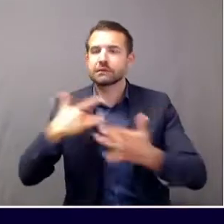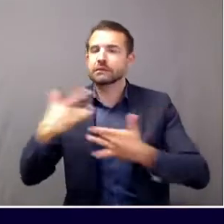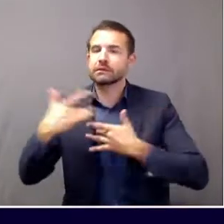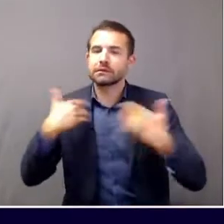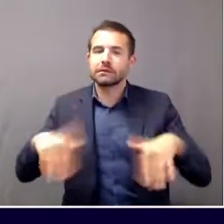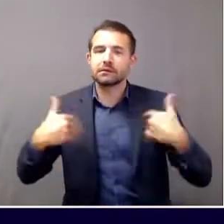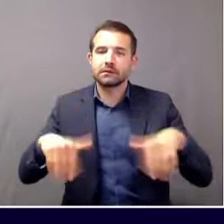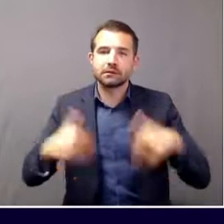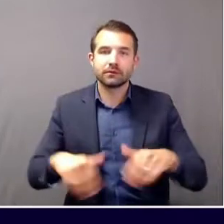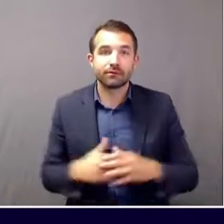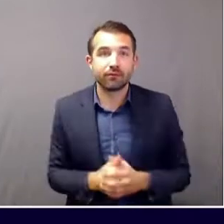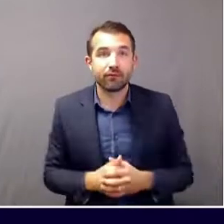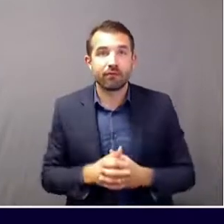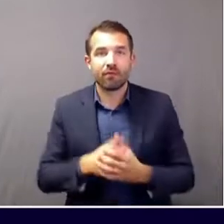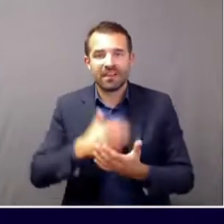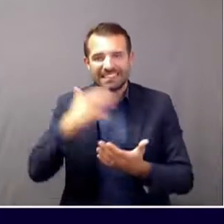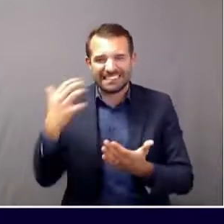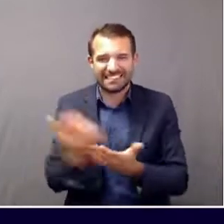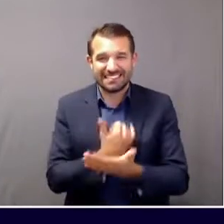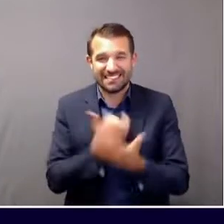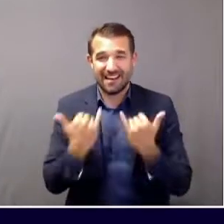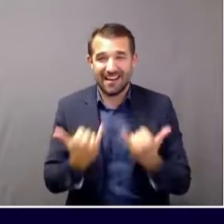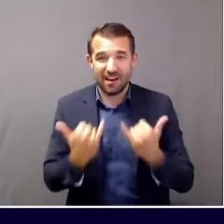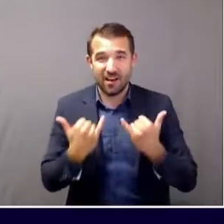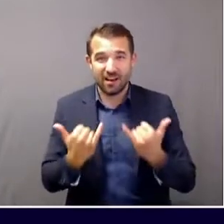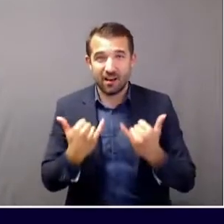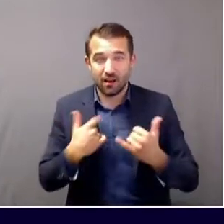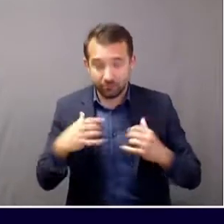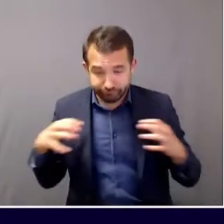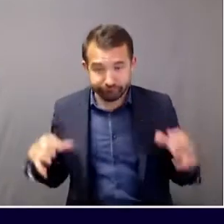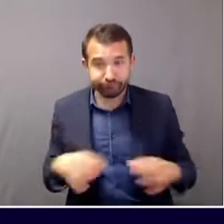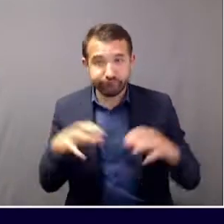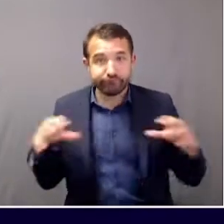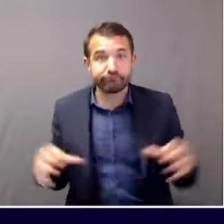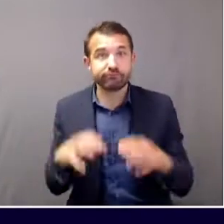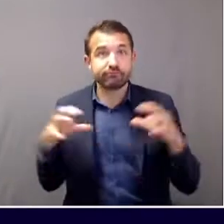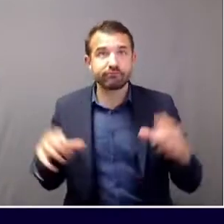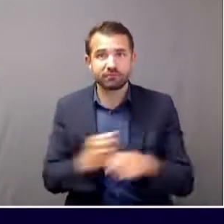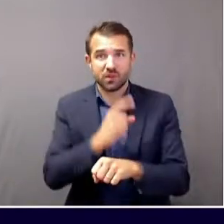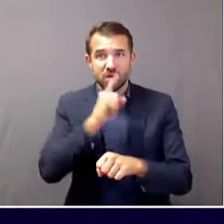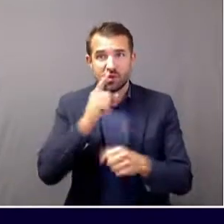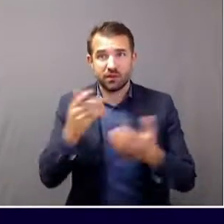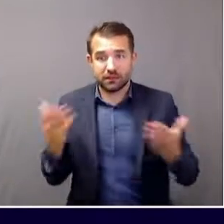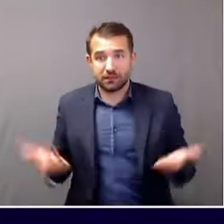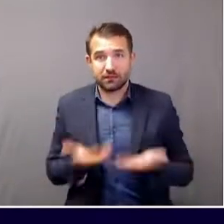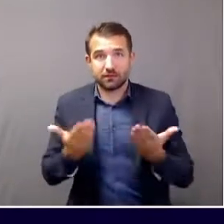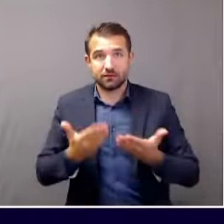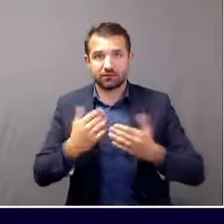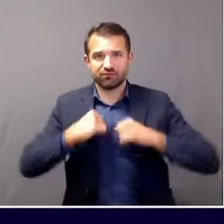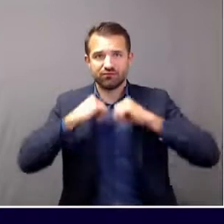today it take steps to make sure